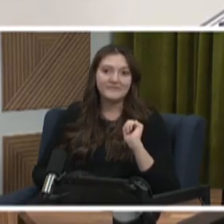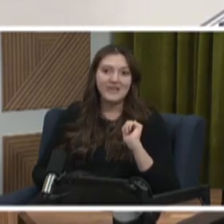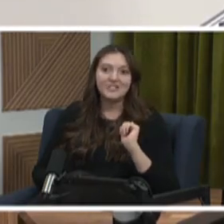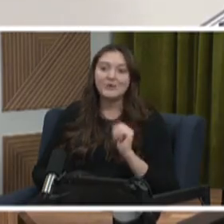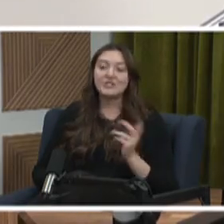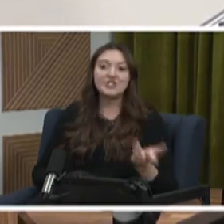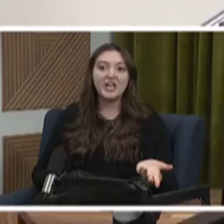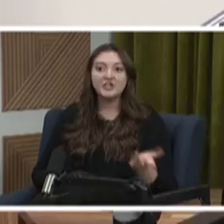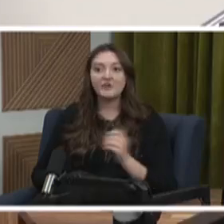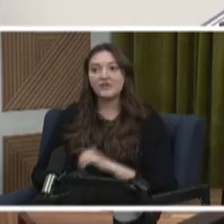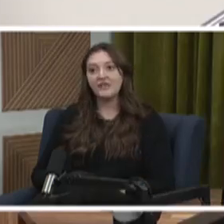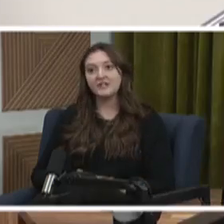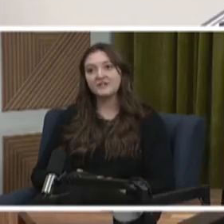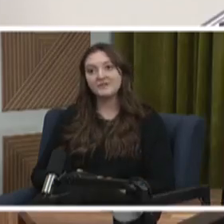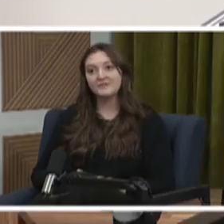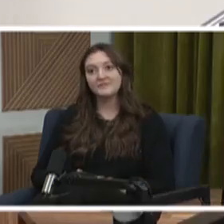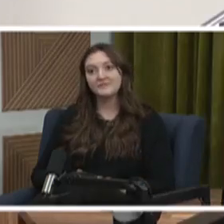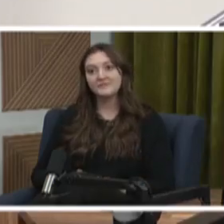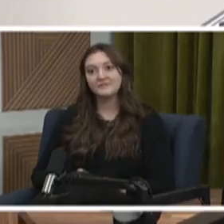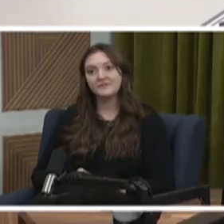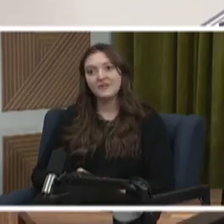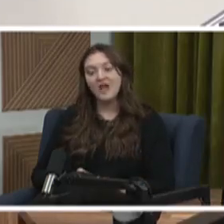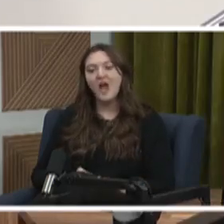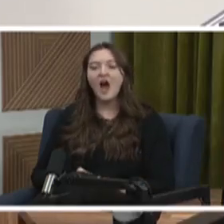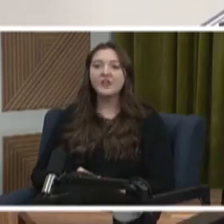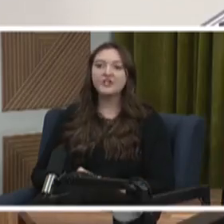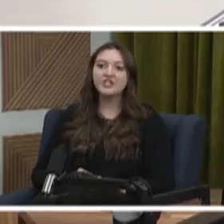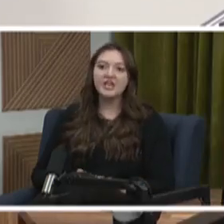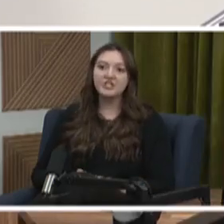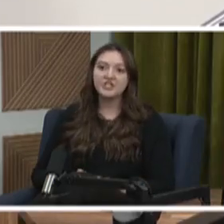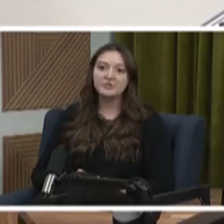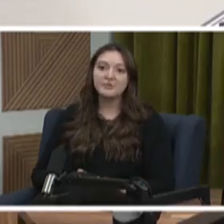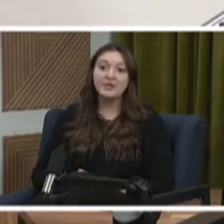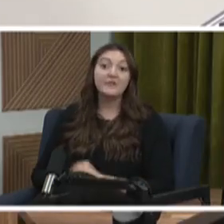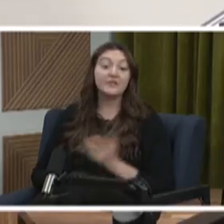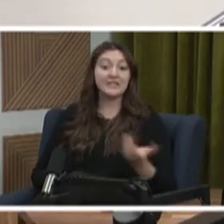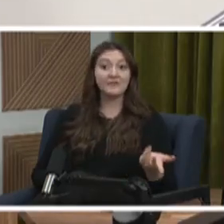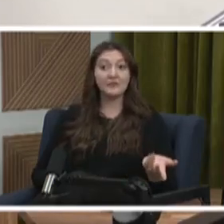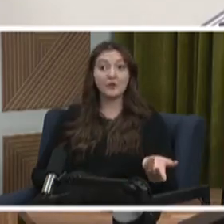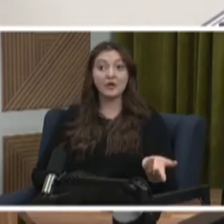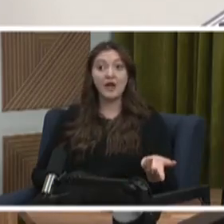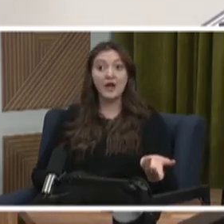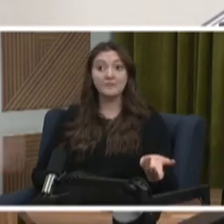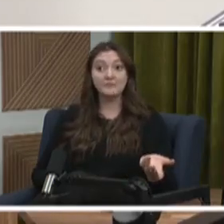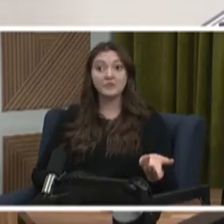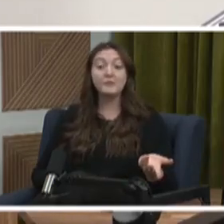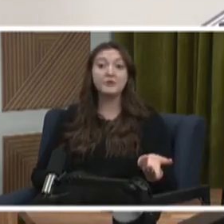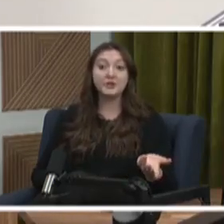So, it's changed over the years. Other changes would be the sign for computer.